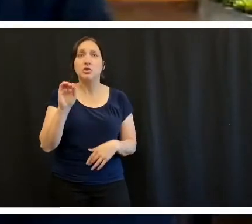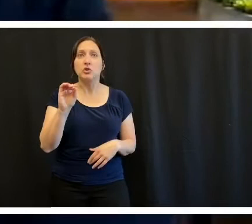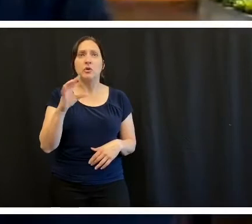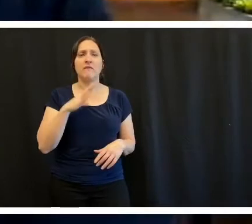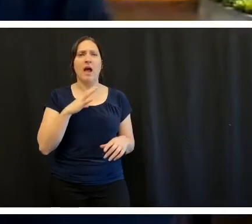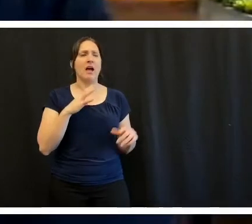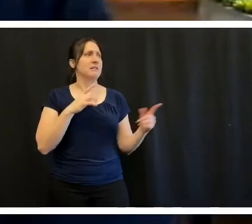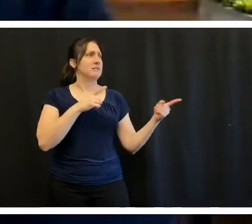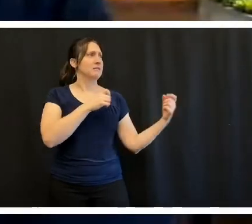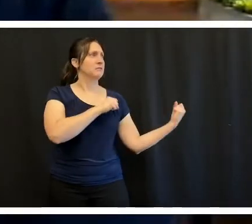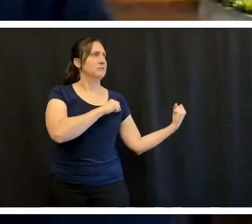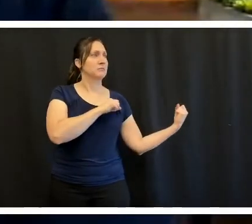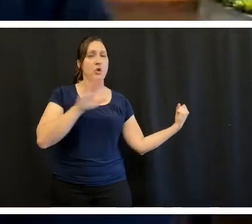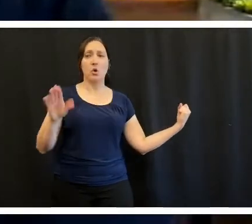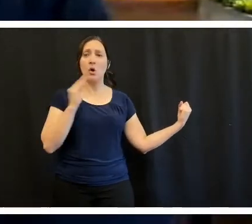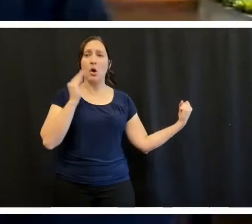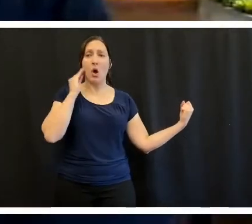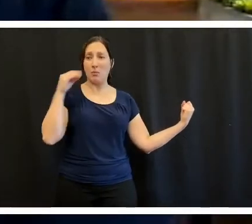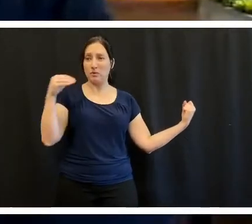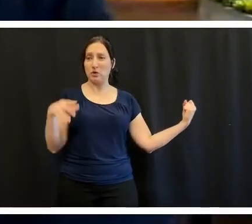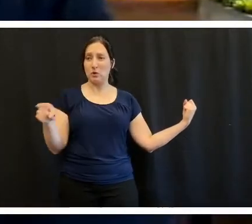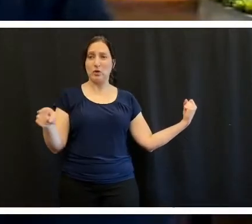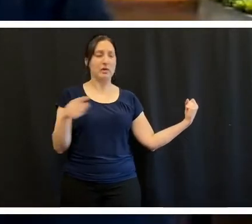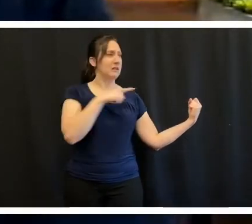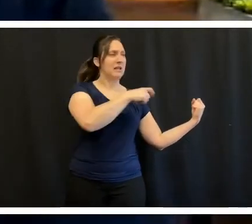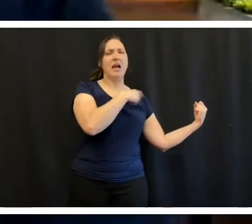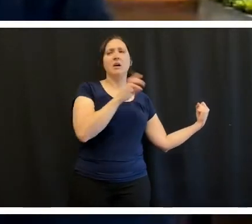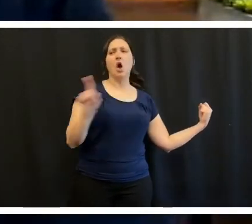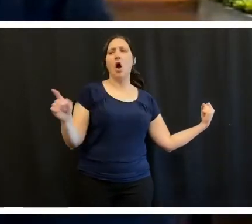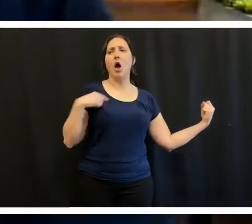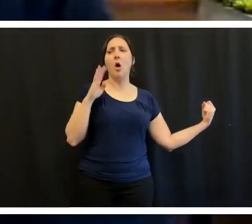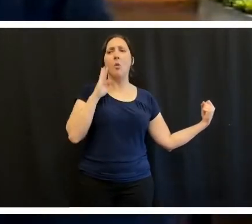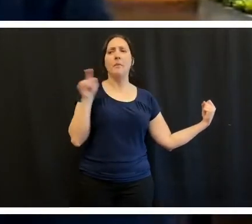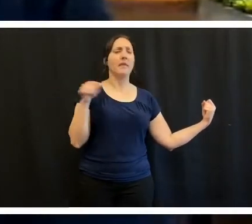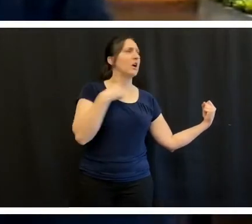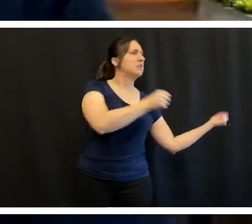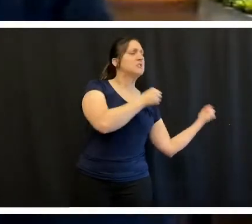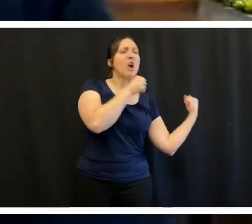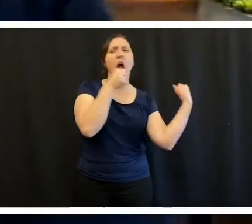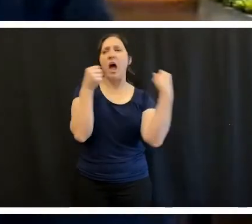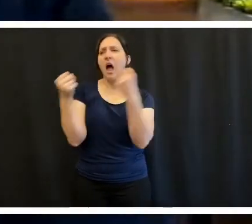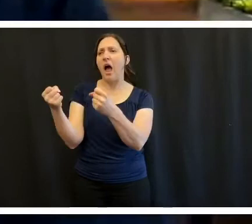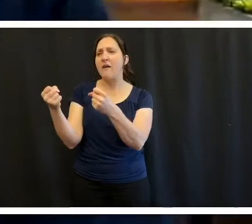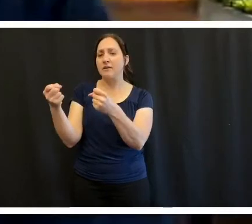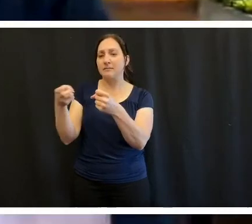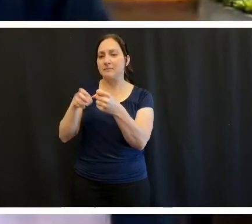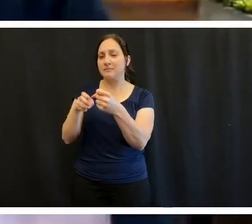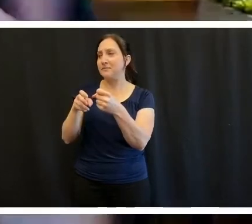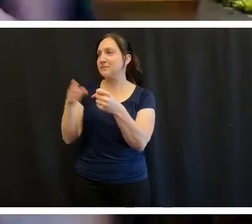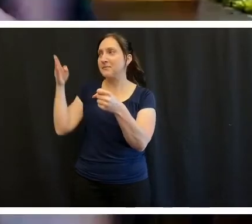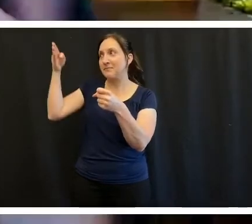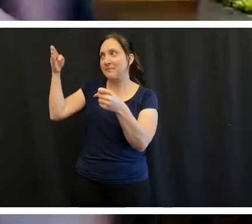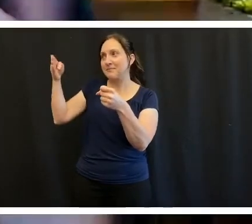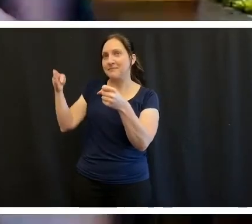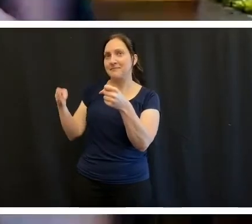and will read those students a story from their car so that the students have somebody to interact with.